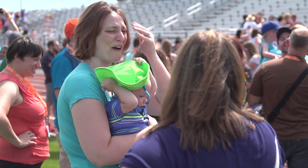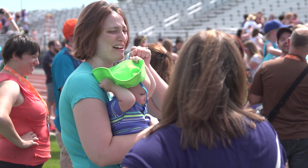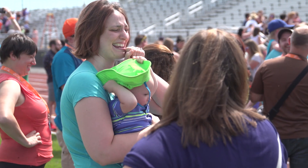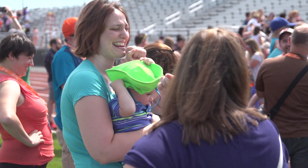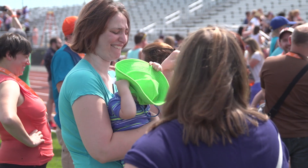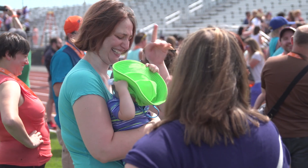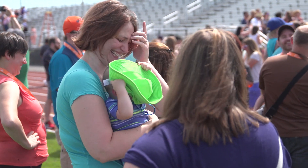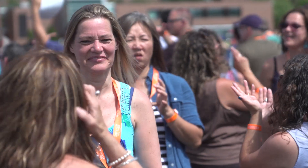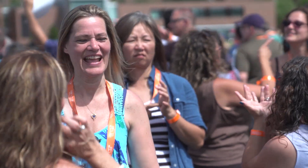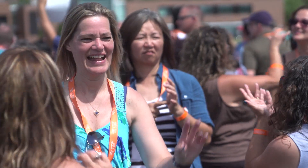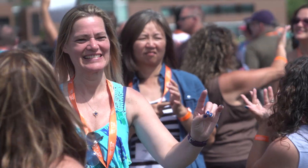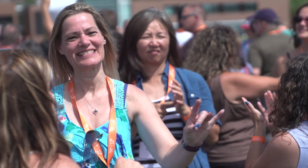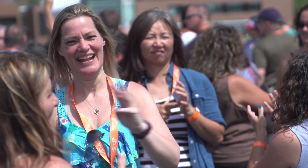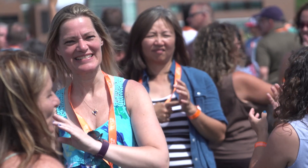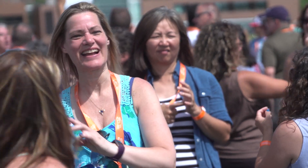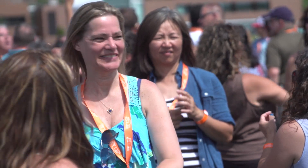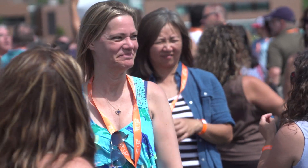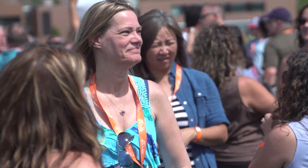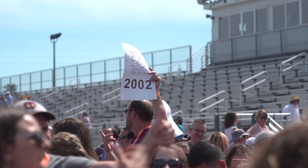I know, I LOVE his hair! You're '86 and you're '87.